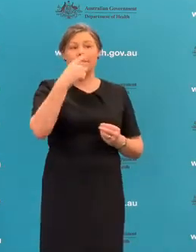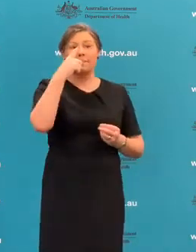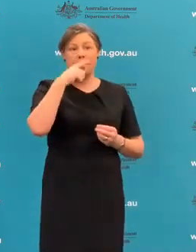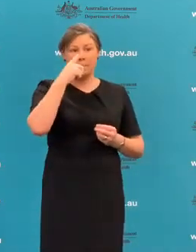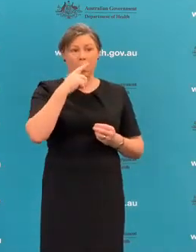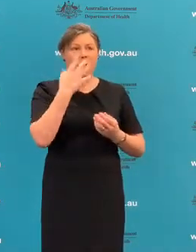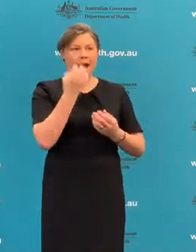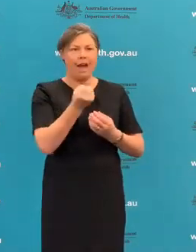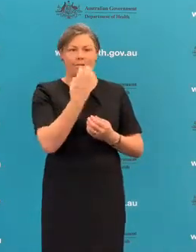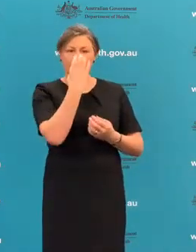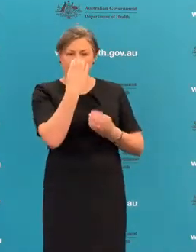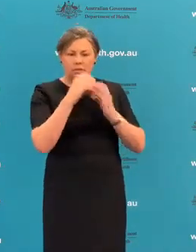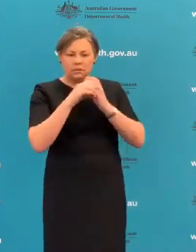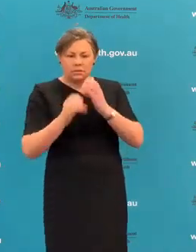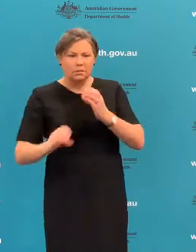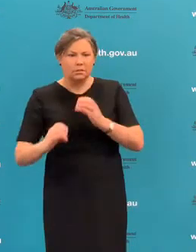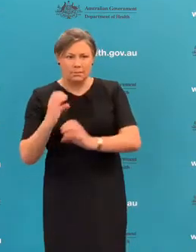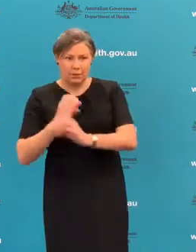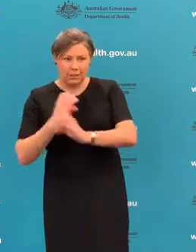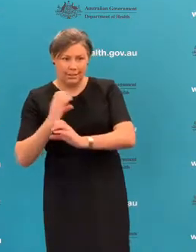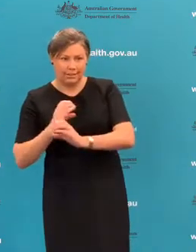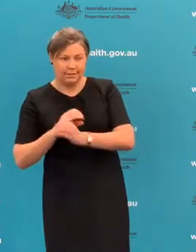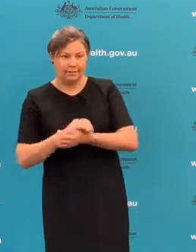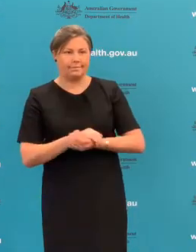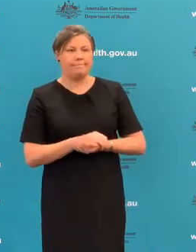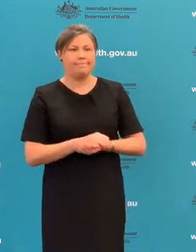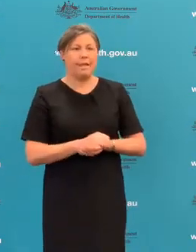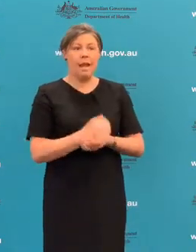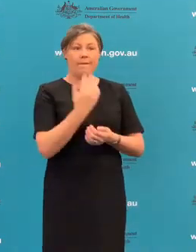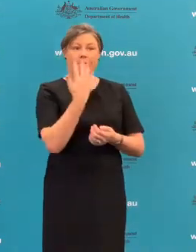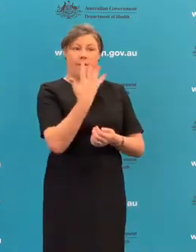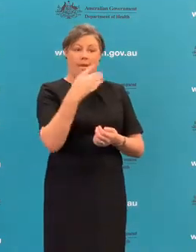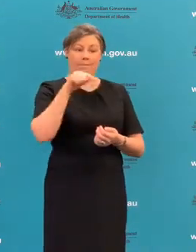ventilators. Over 5.3 million COVID-19 tests have